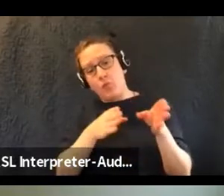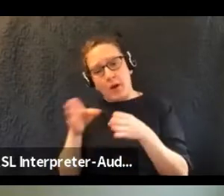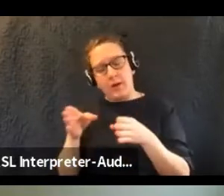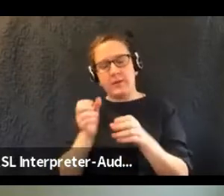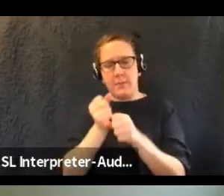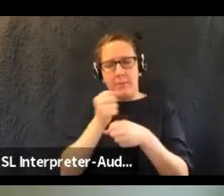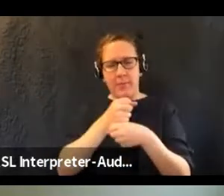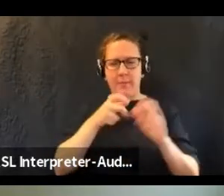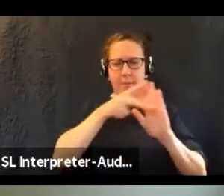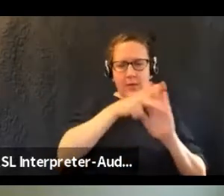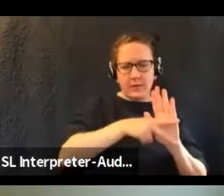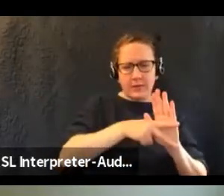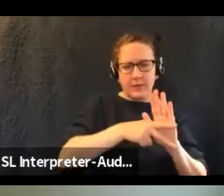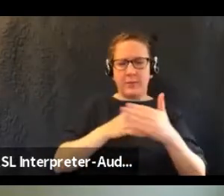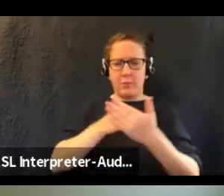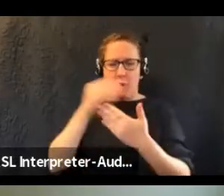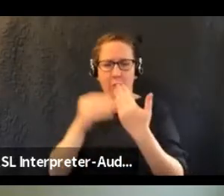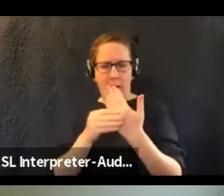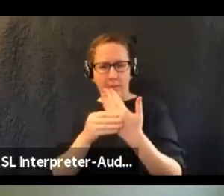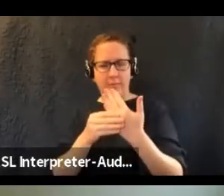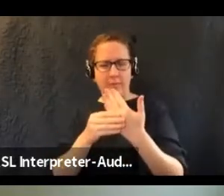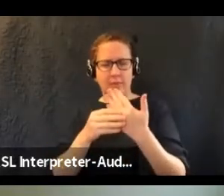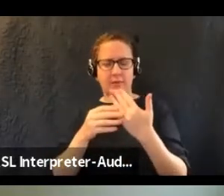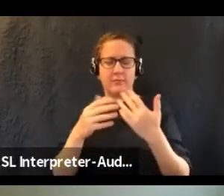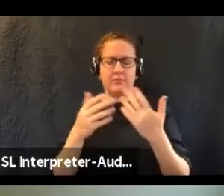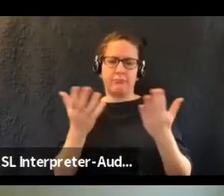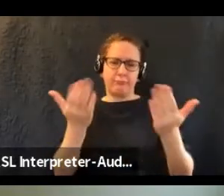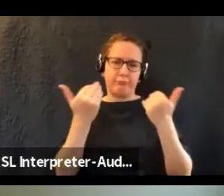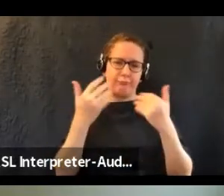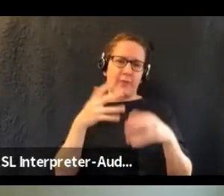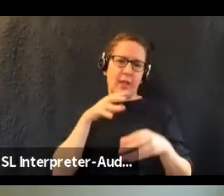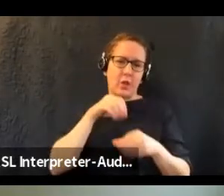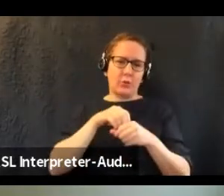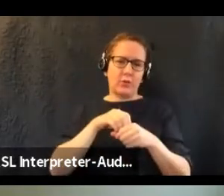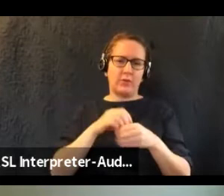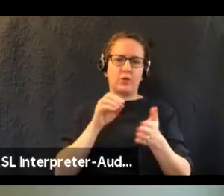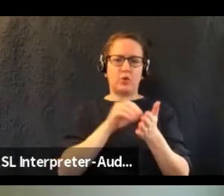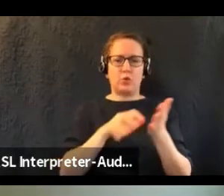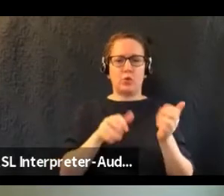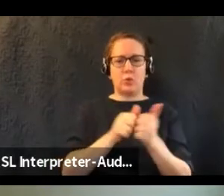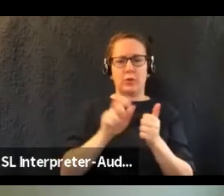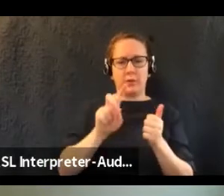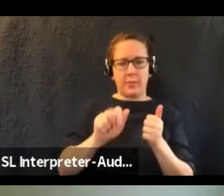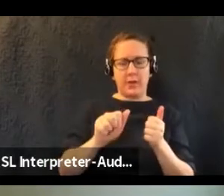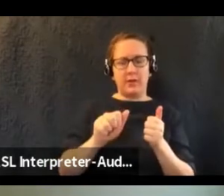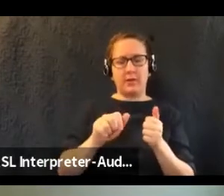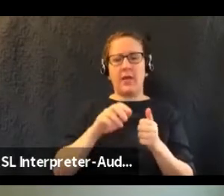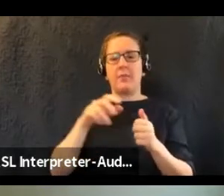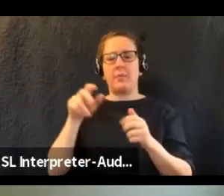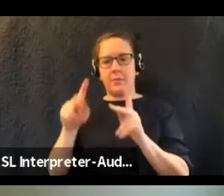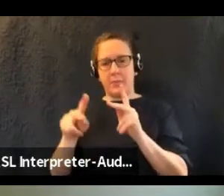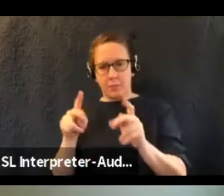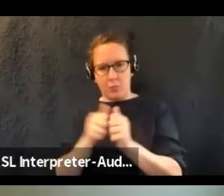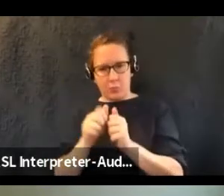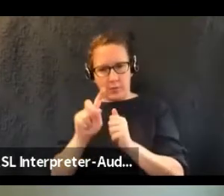your programs inclusive of students with disabilities and people with disabilities.